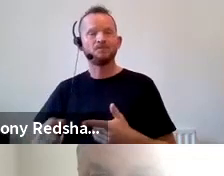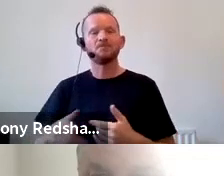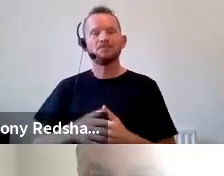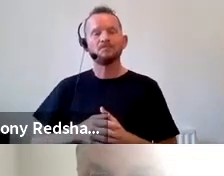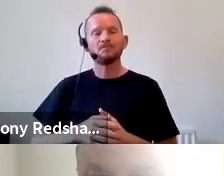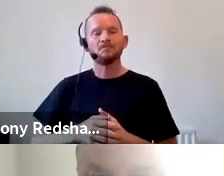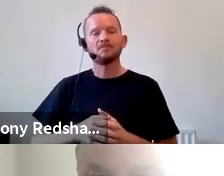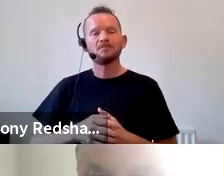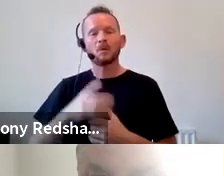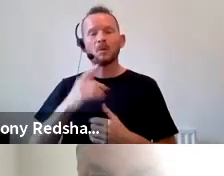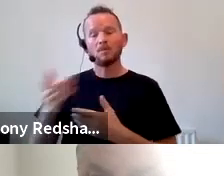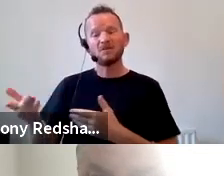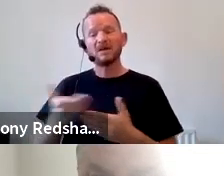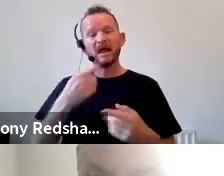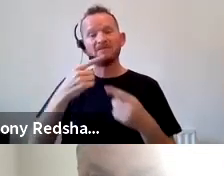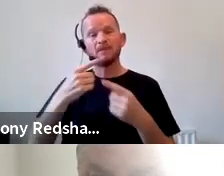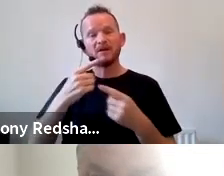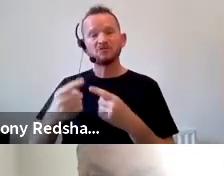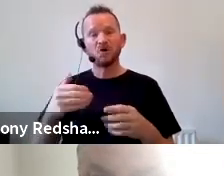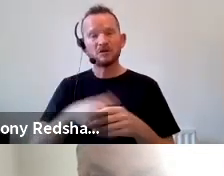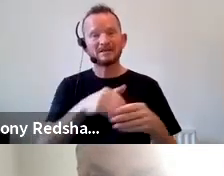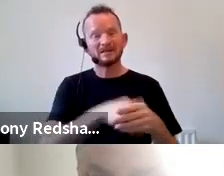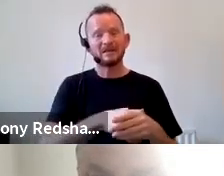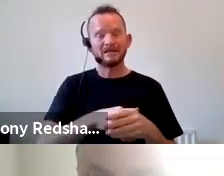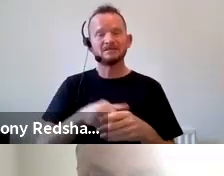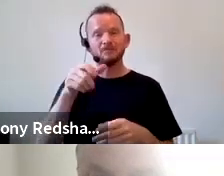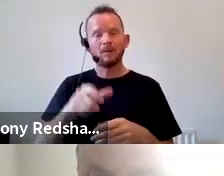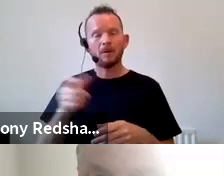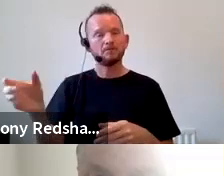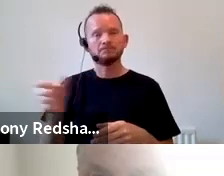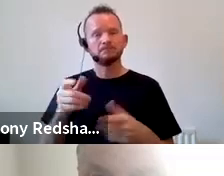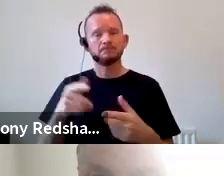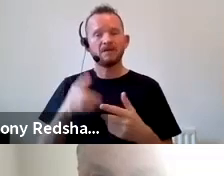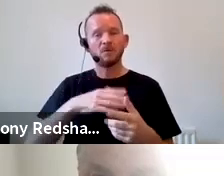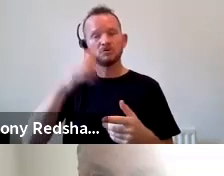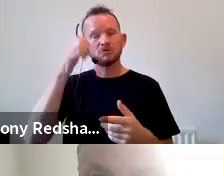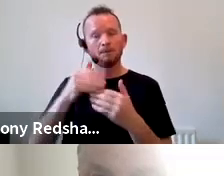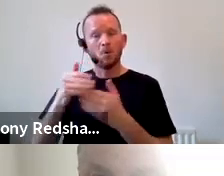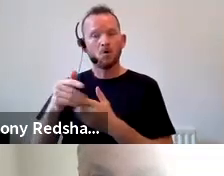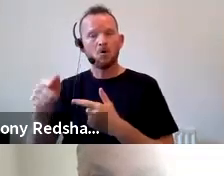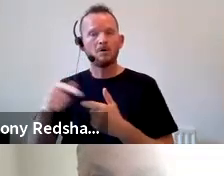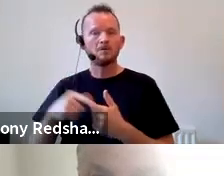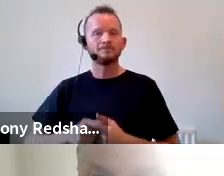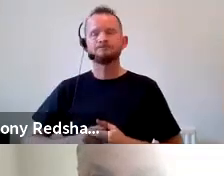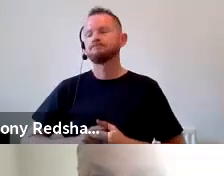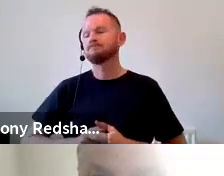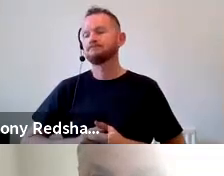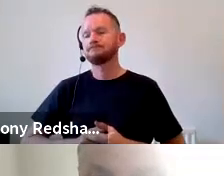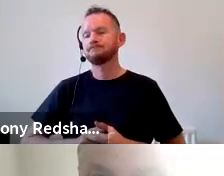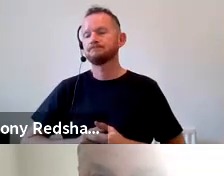And we can provide information for our attendees if if they wish to know more about those.